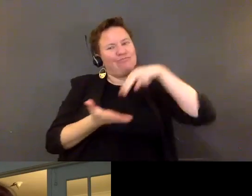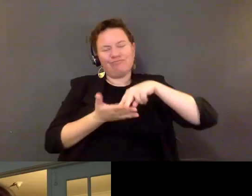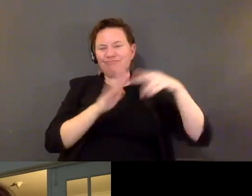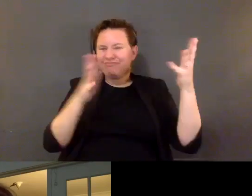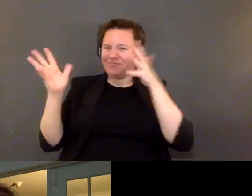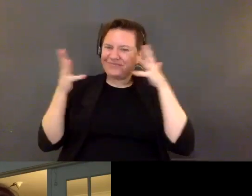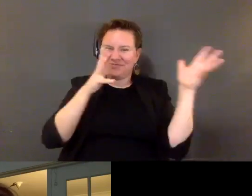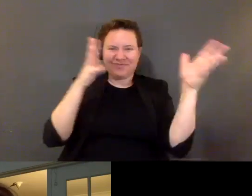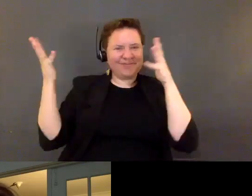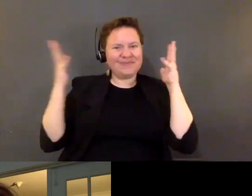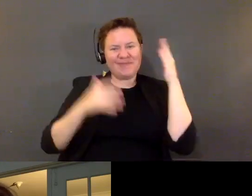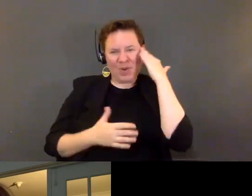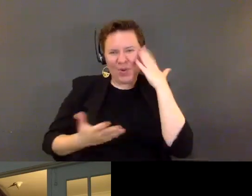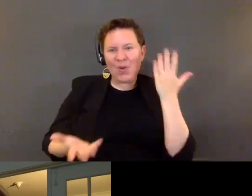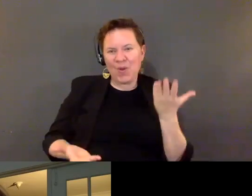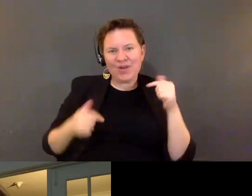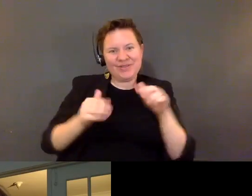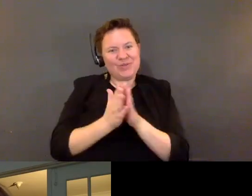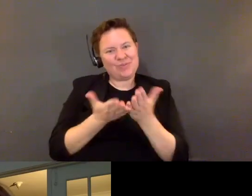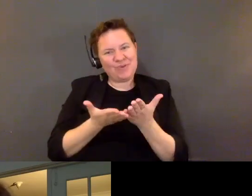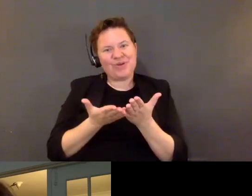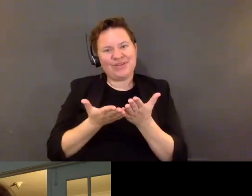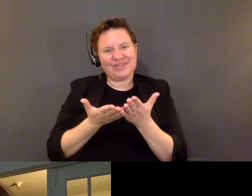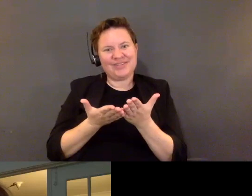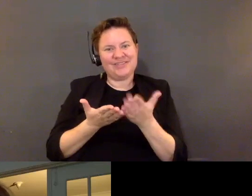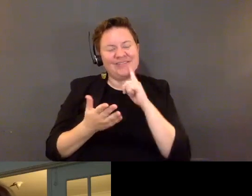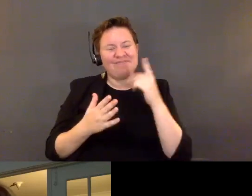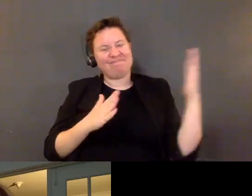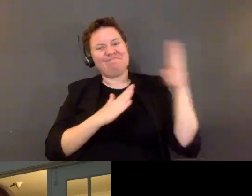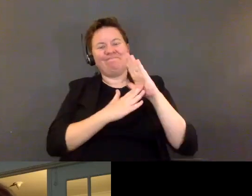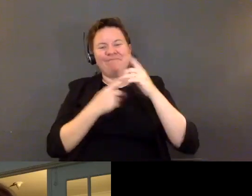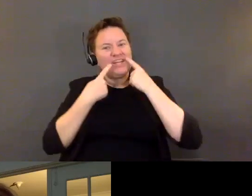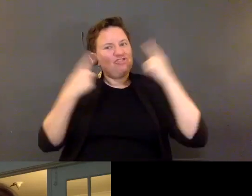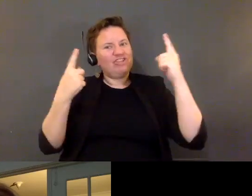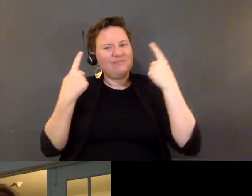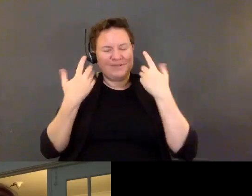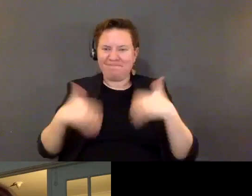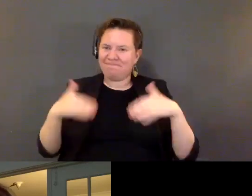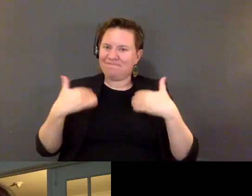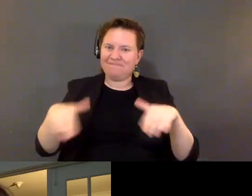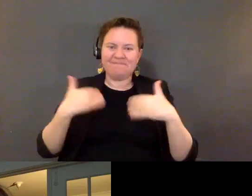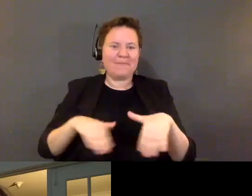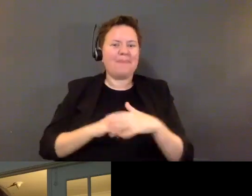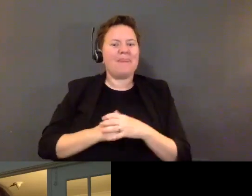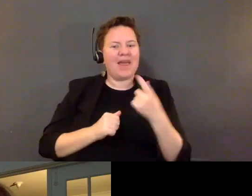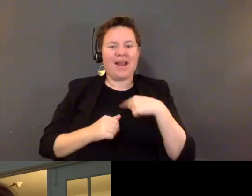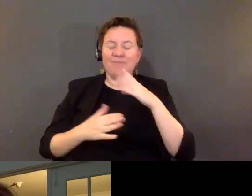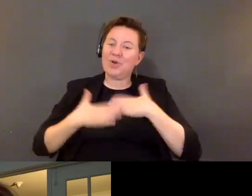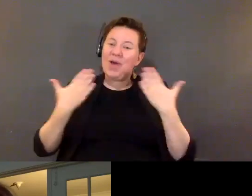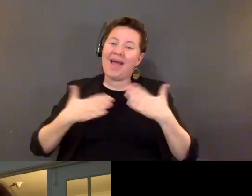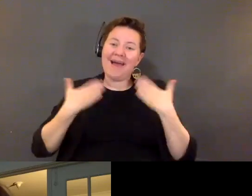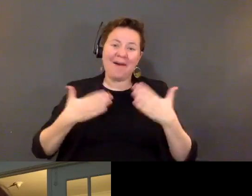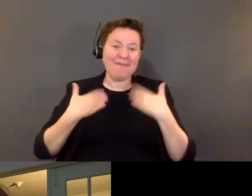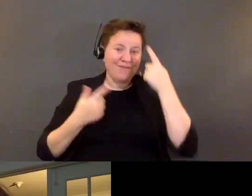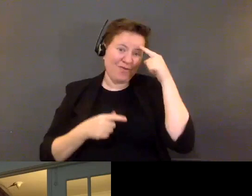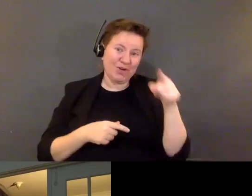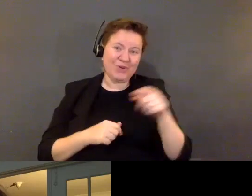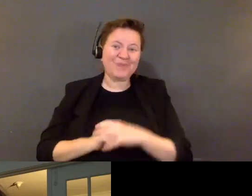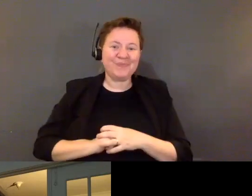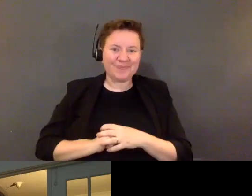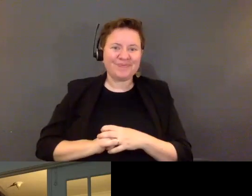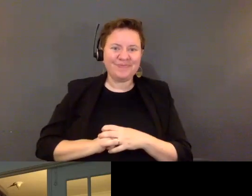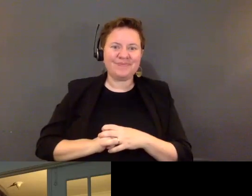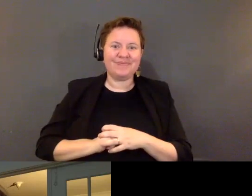becausethis book is such an achievement and and i i'm just so happy for you. Perhaps for